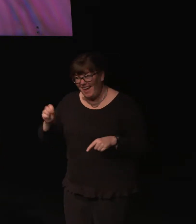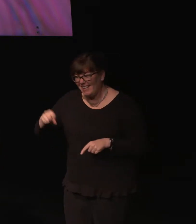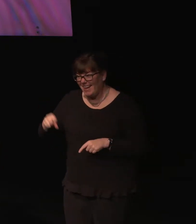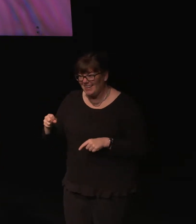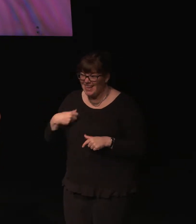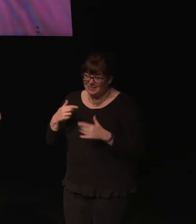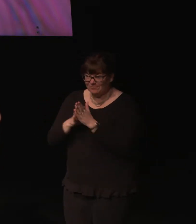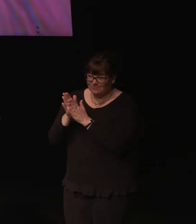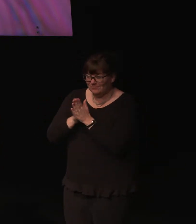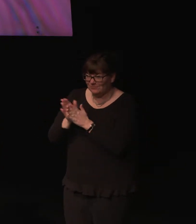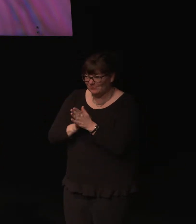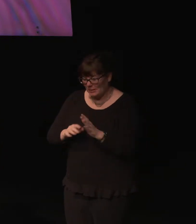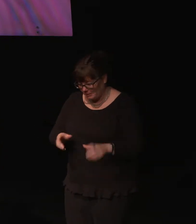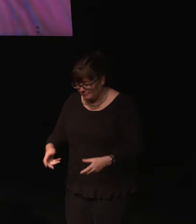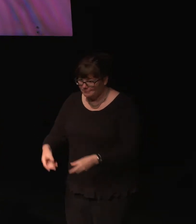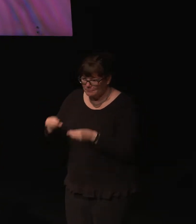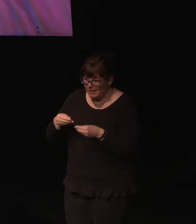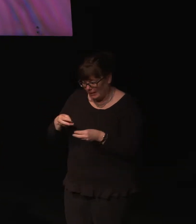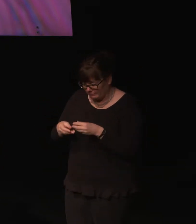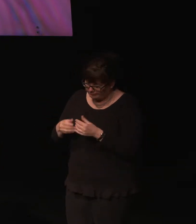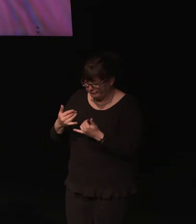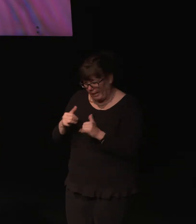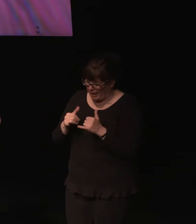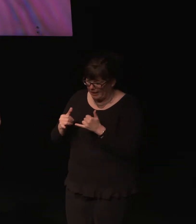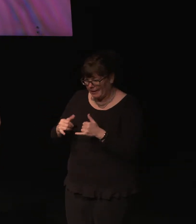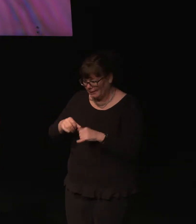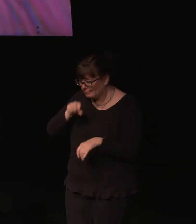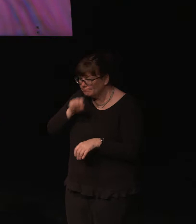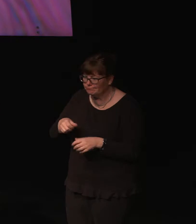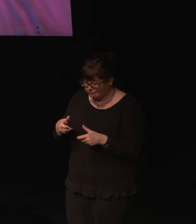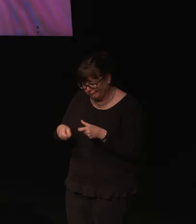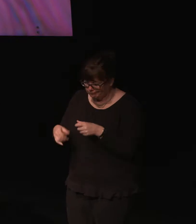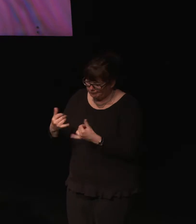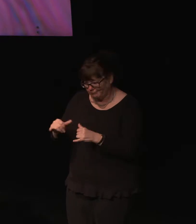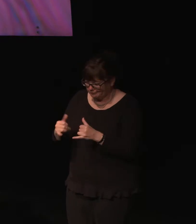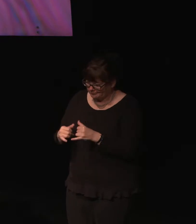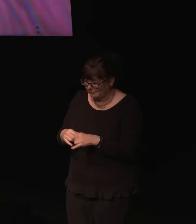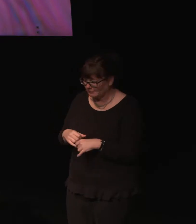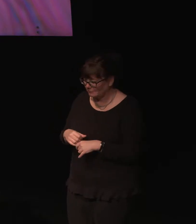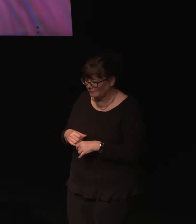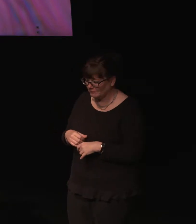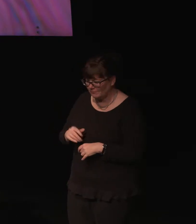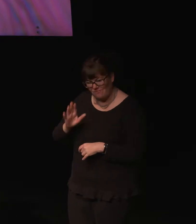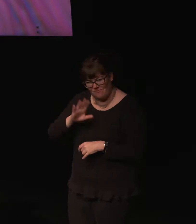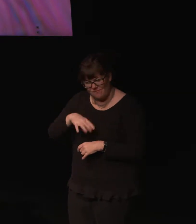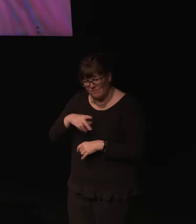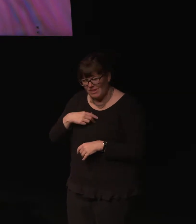They start picking up, playing it, loving it. Like, "Oh, man, these shapes, why you put them in?"